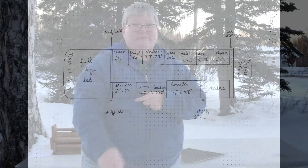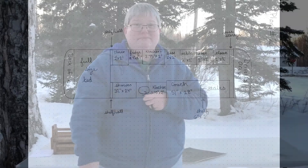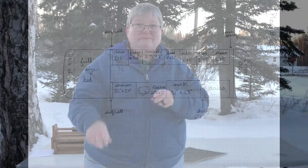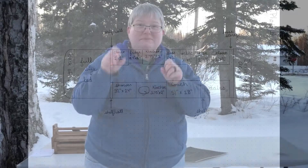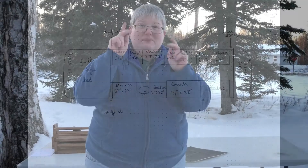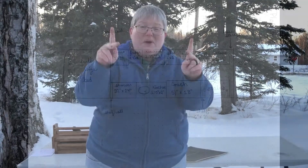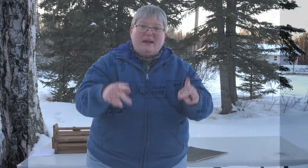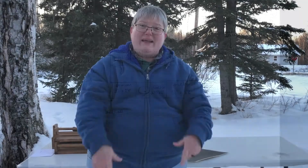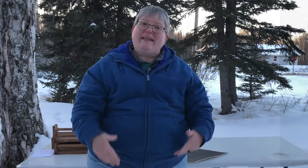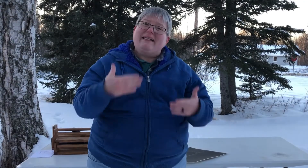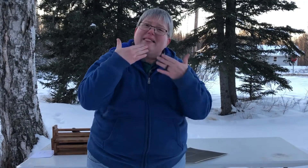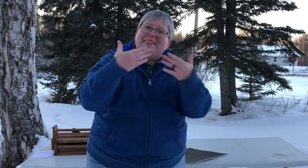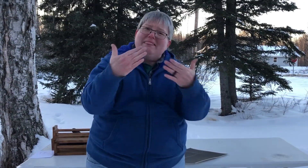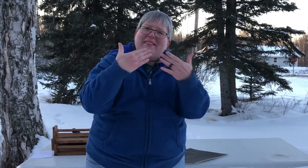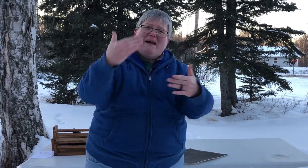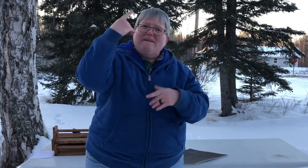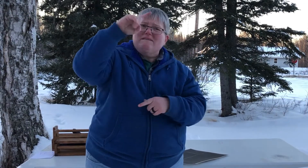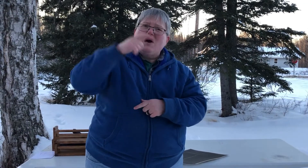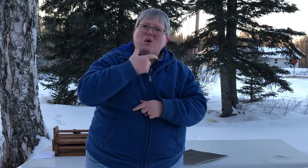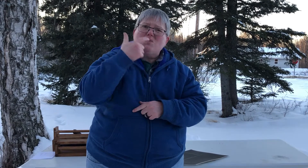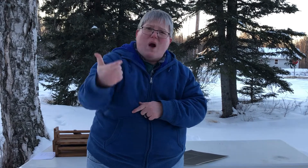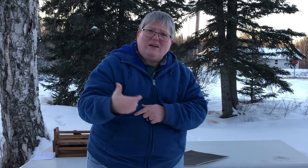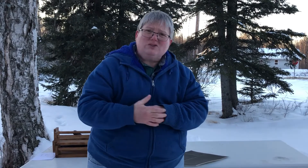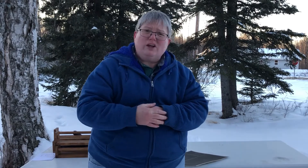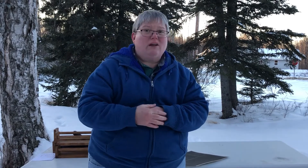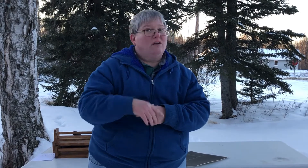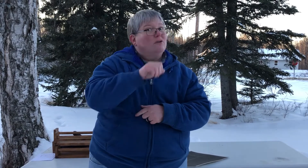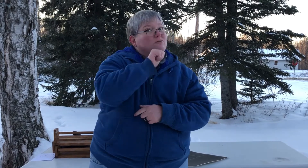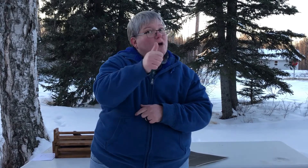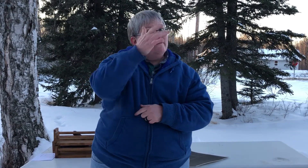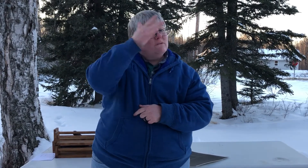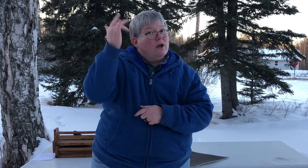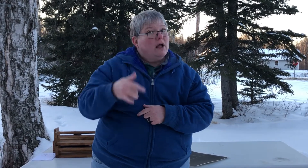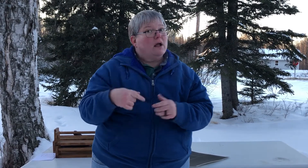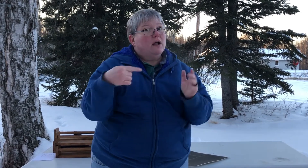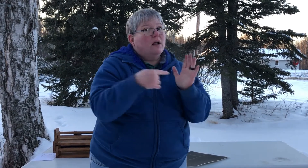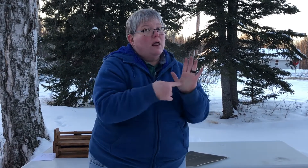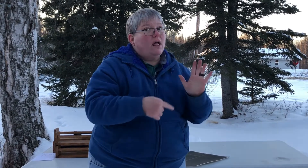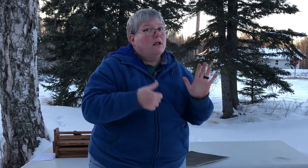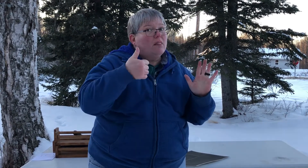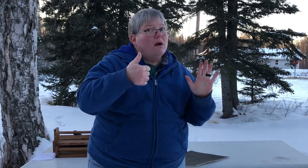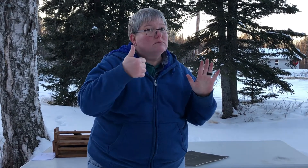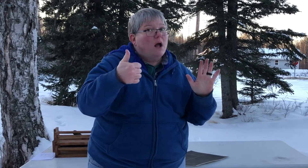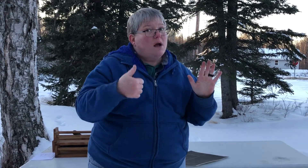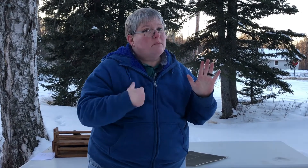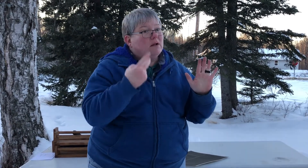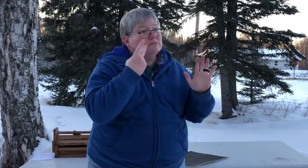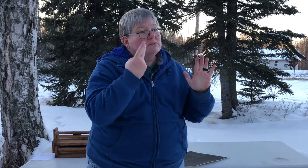Okay well thank you for watching, and don't forget to click thumbs up. I want